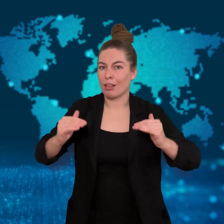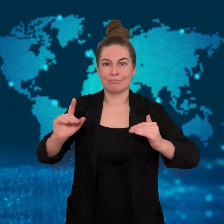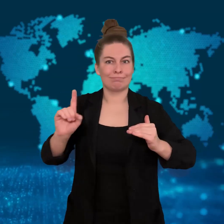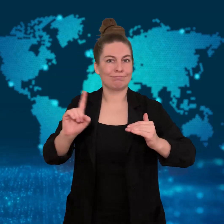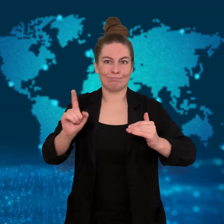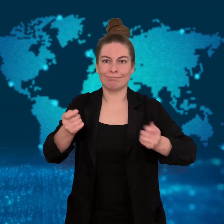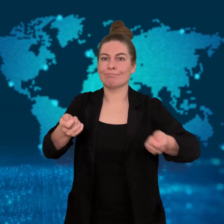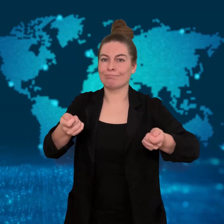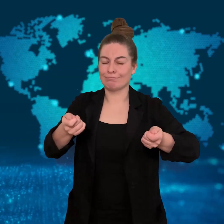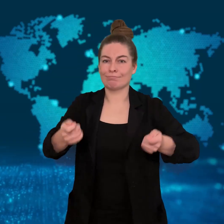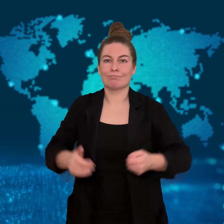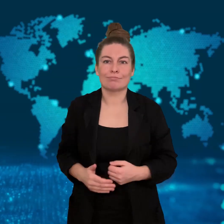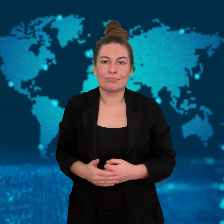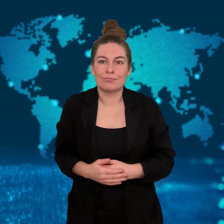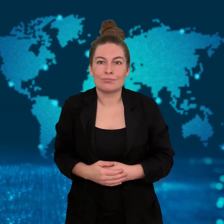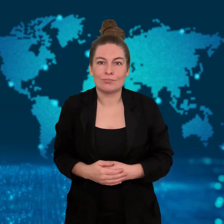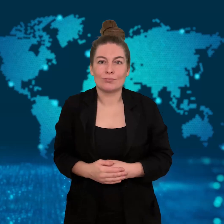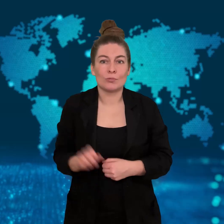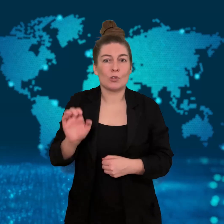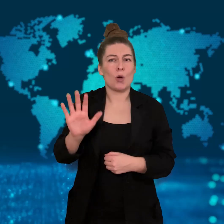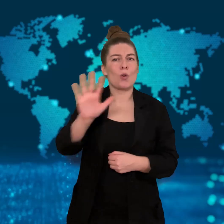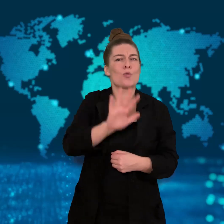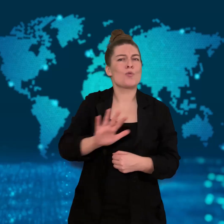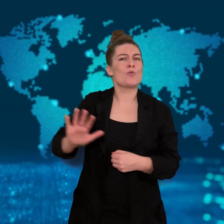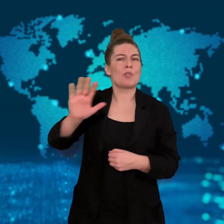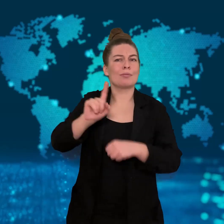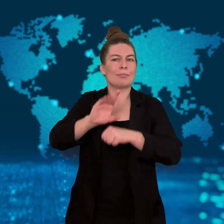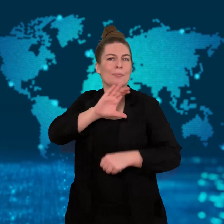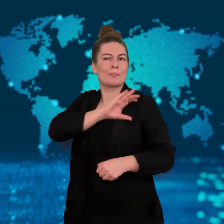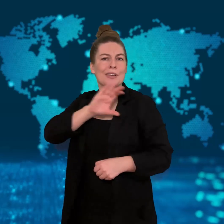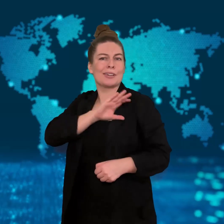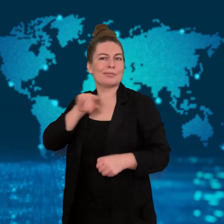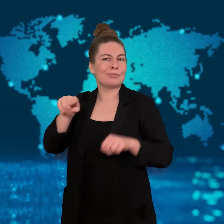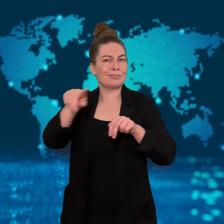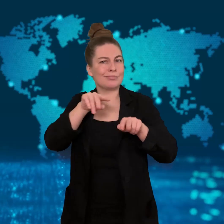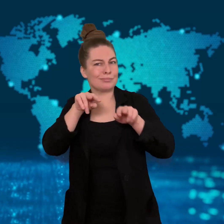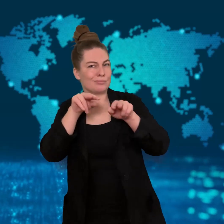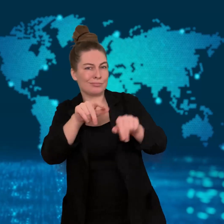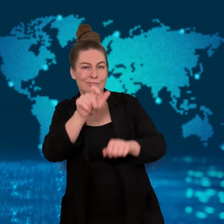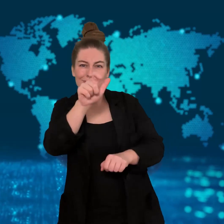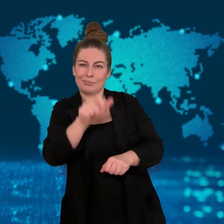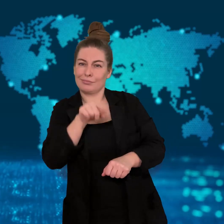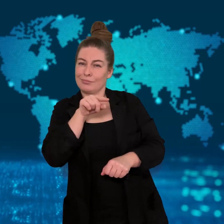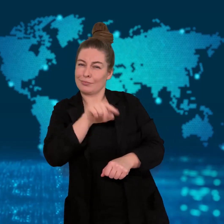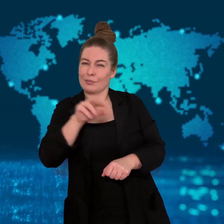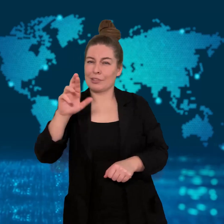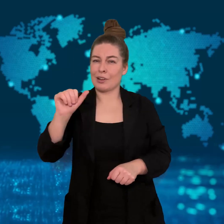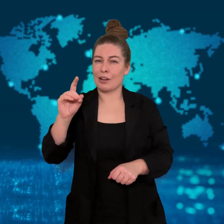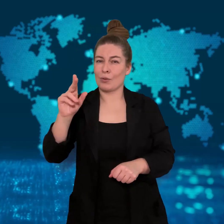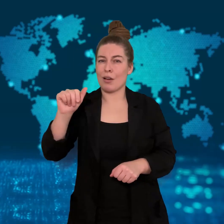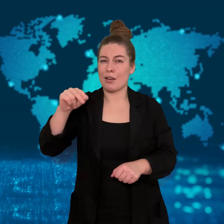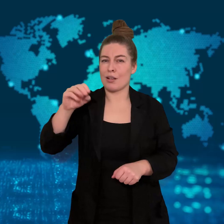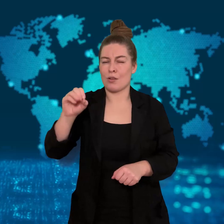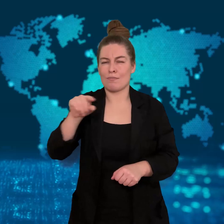The group extorts and bombs locals to maintain its control.